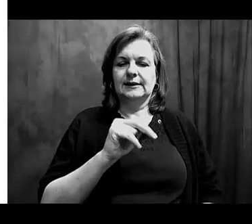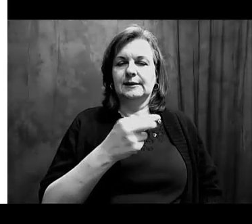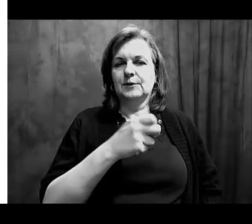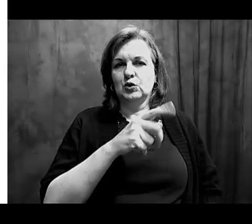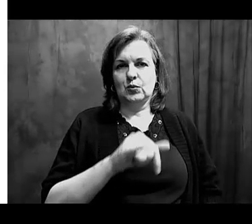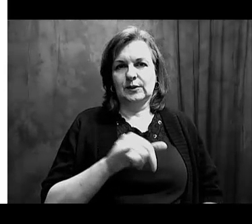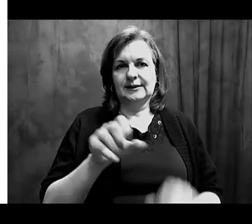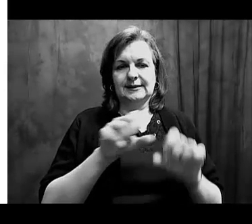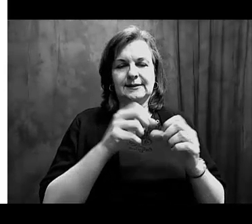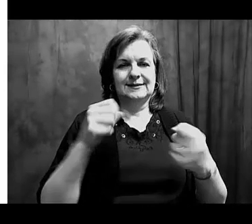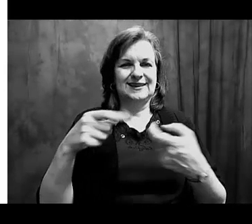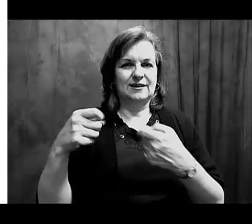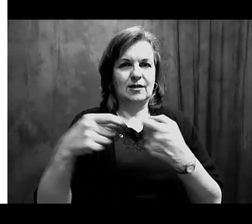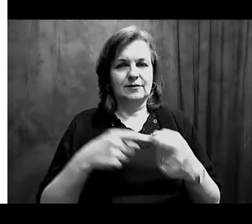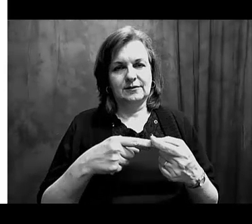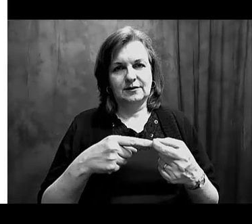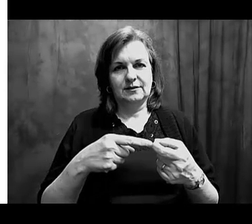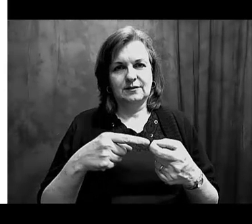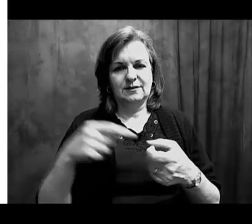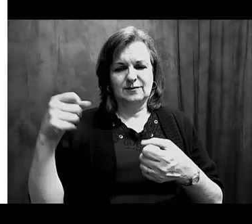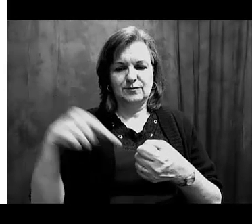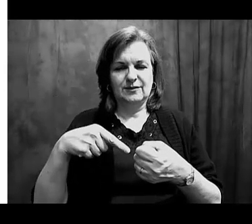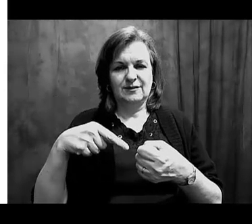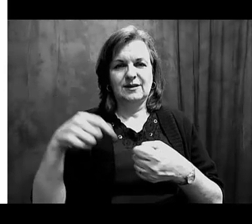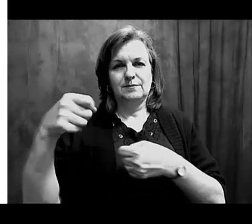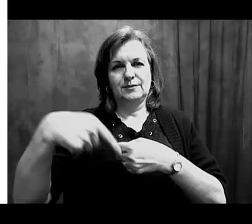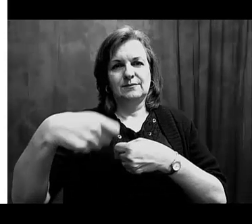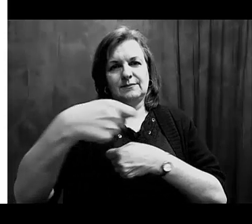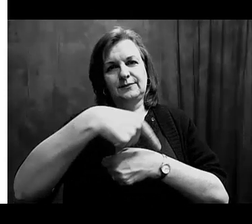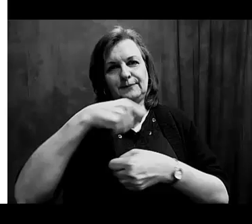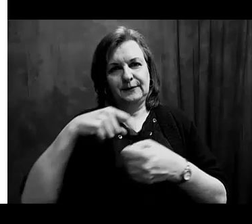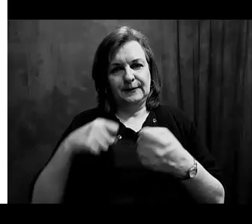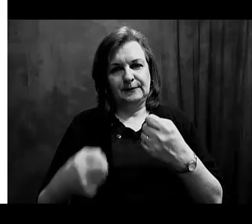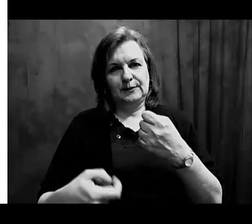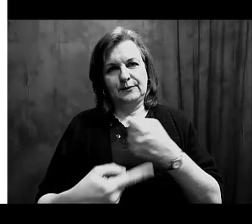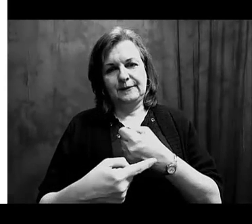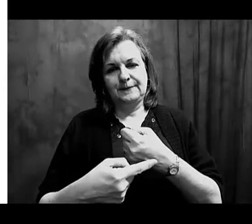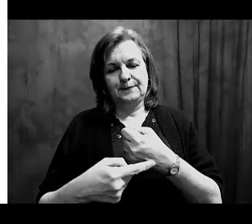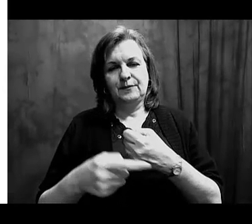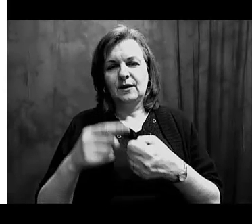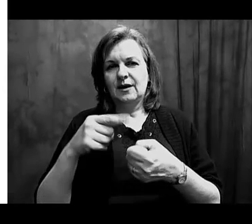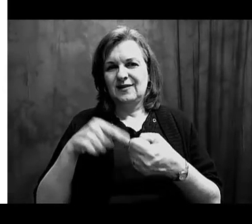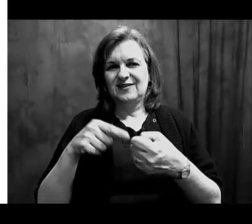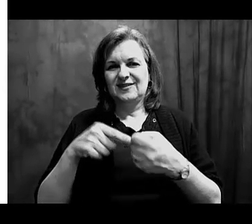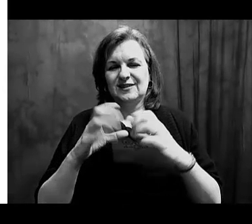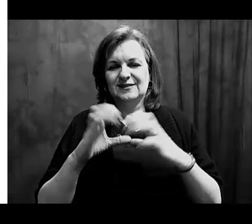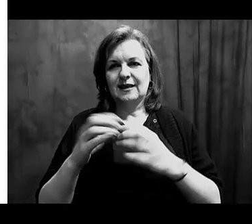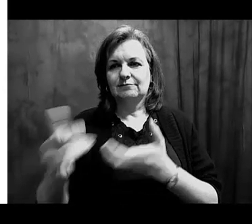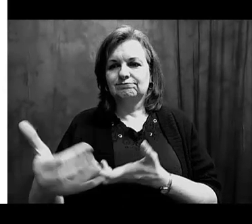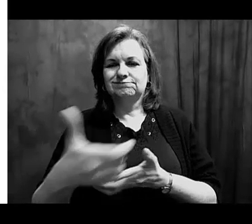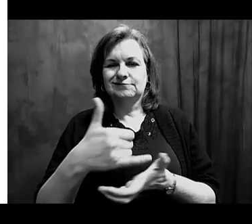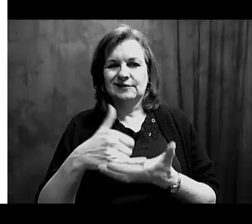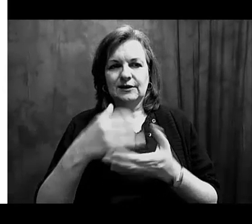signals so what it does is it takes this information and makes a decision so it's